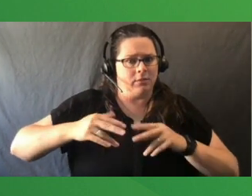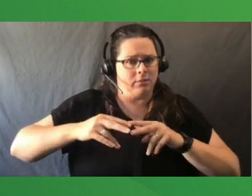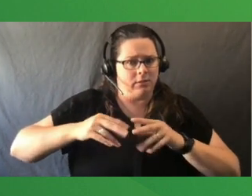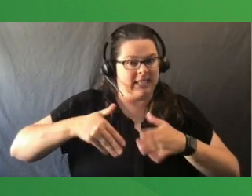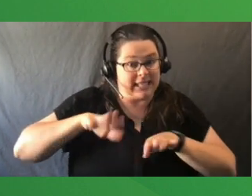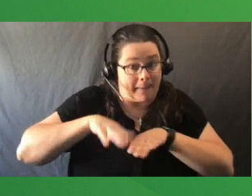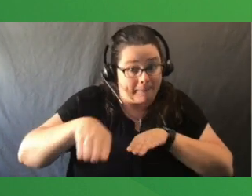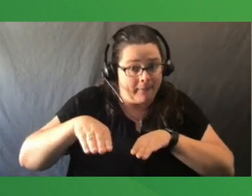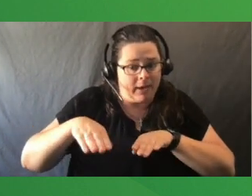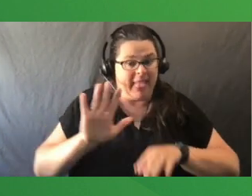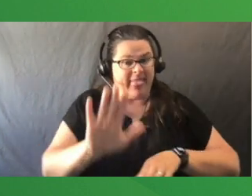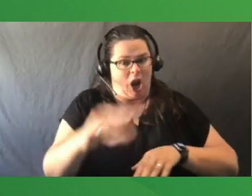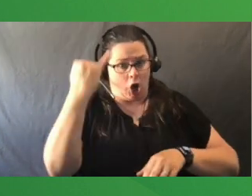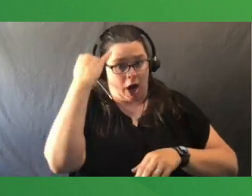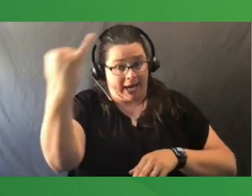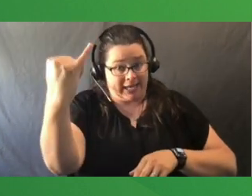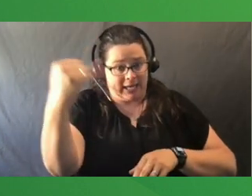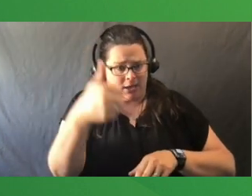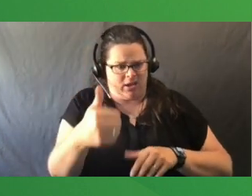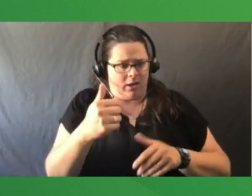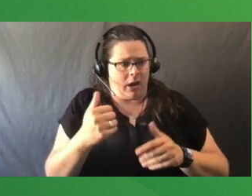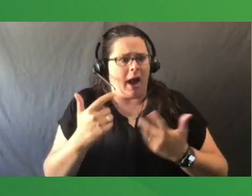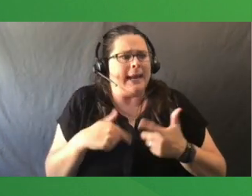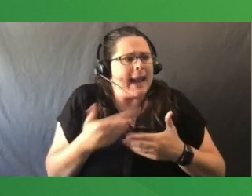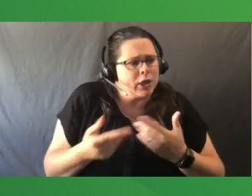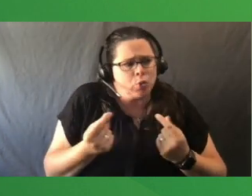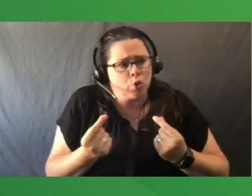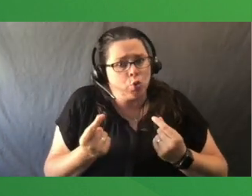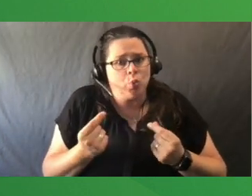need to do that next thing, it's more meaningful for them.